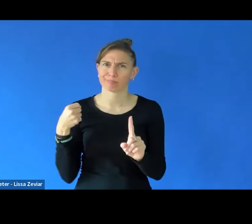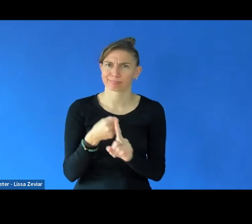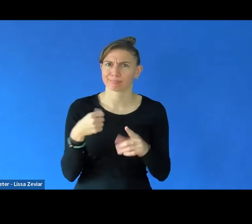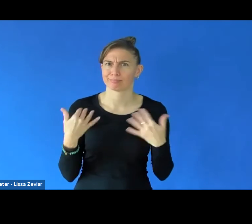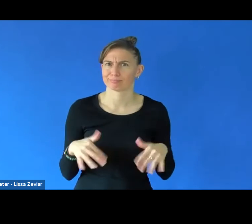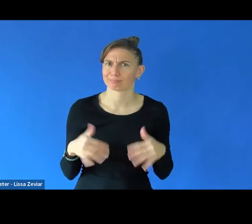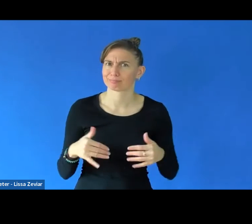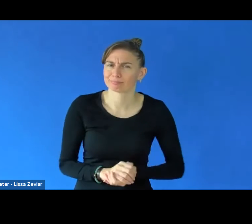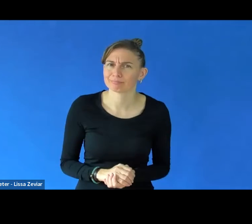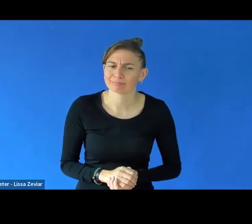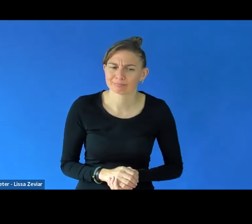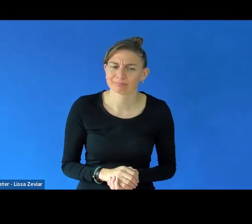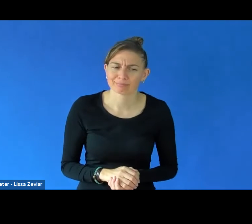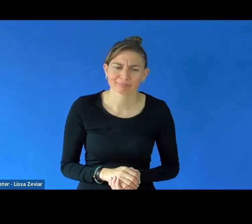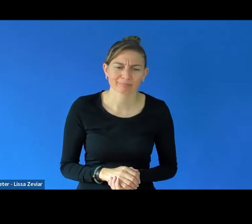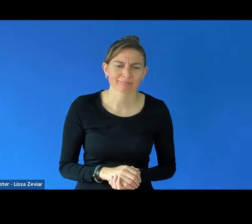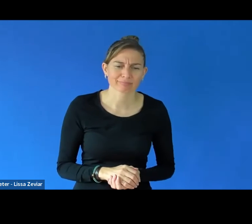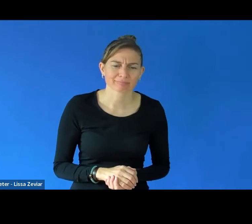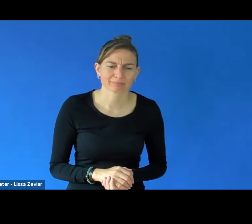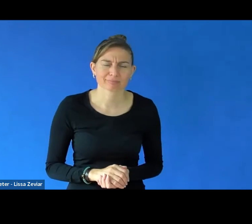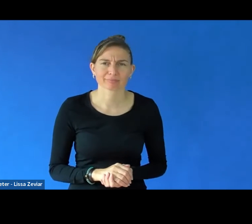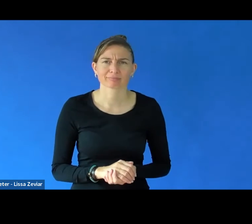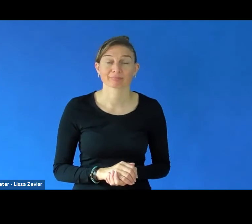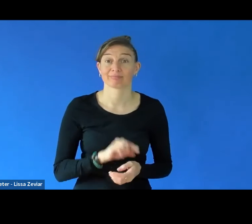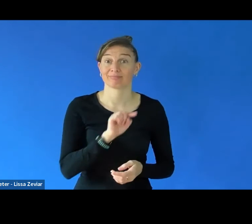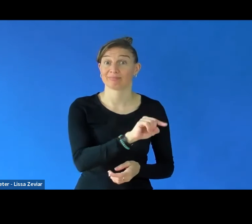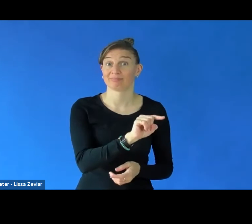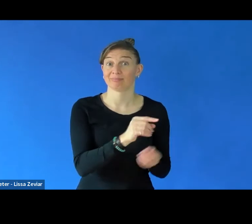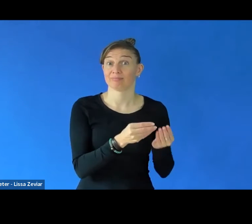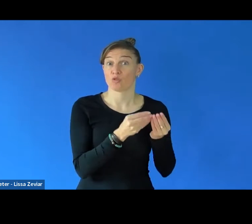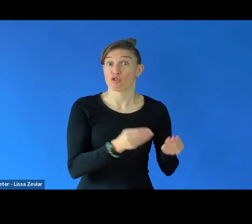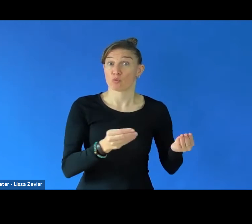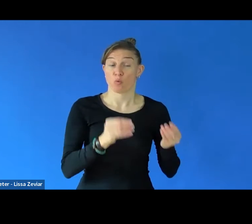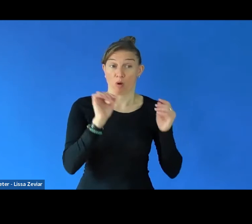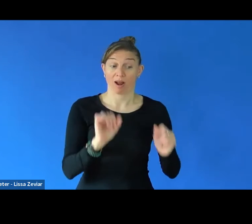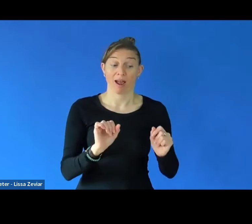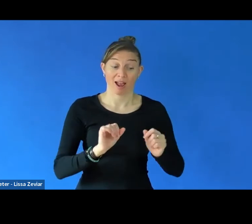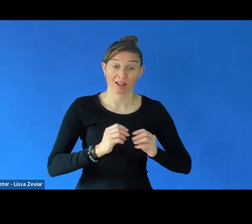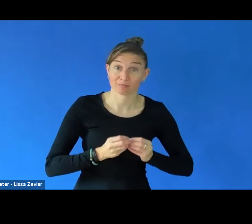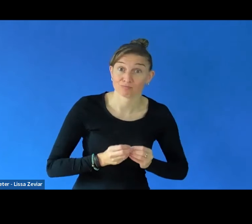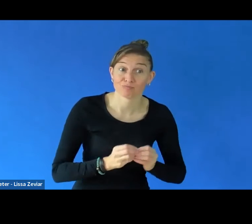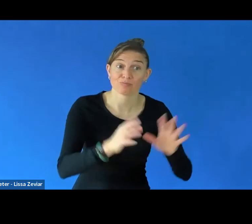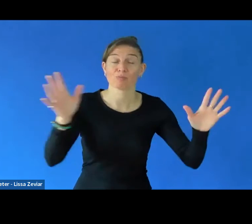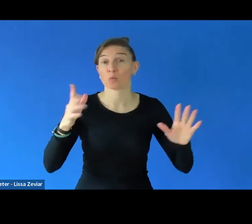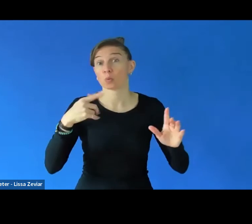And will be a useful resource we’ll share around. We tried to make the film as accessible as possible.